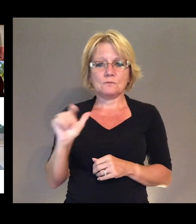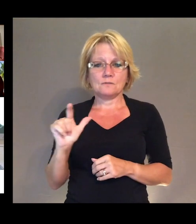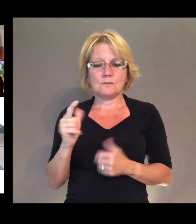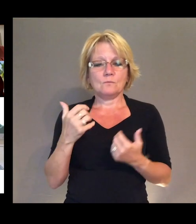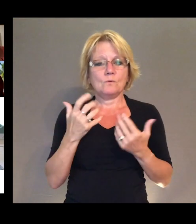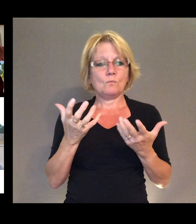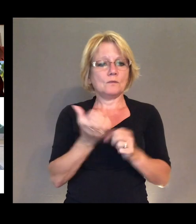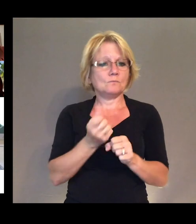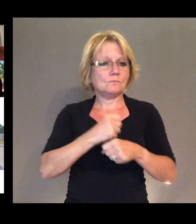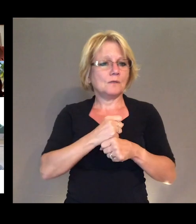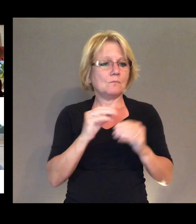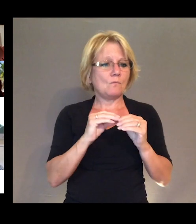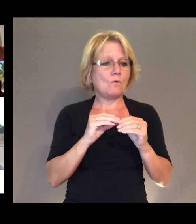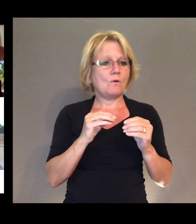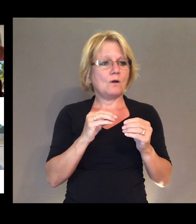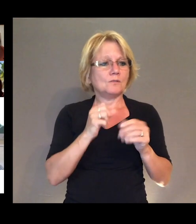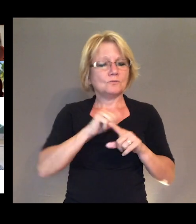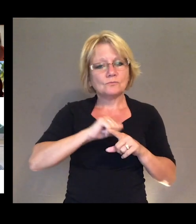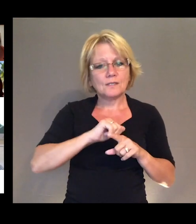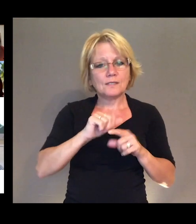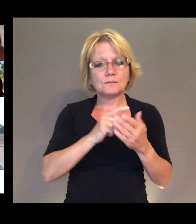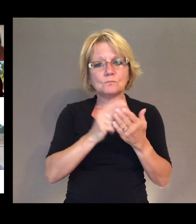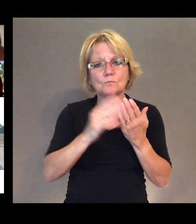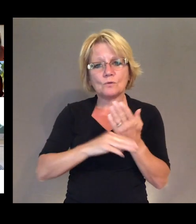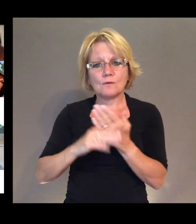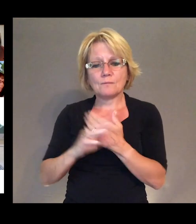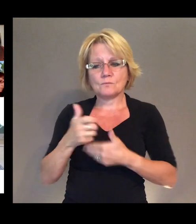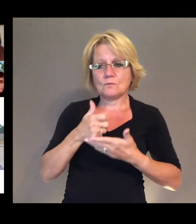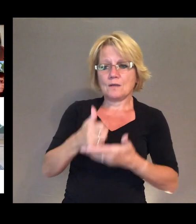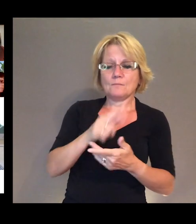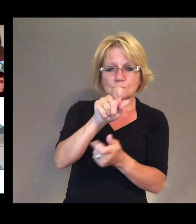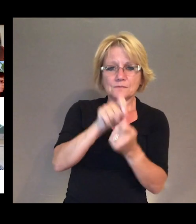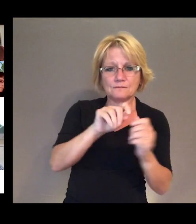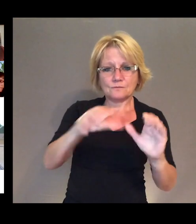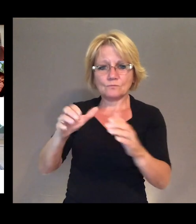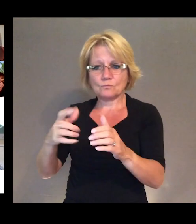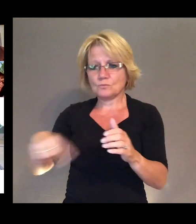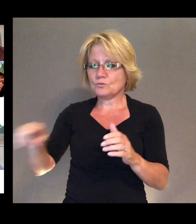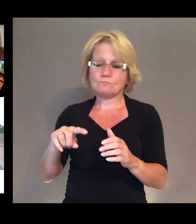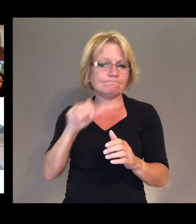and more and more trainings, especially so that we can help specific groups that aren't gonna go to college because we know that,